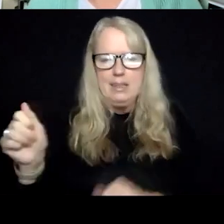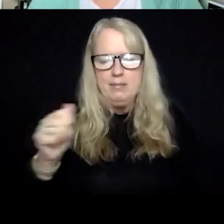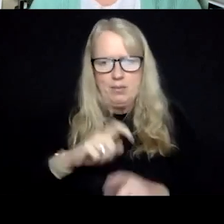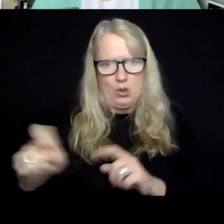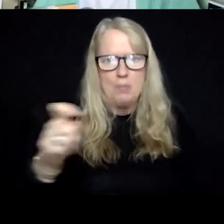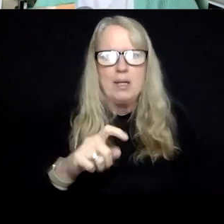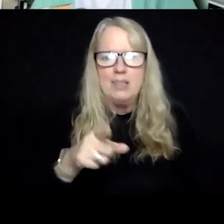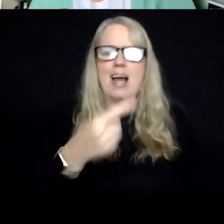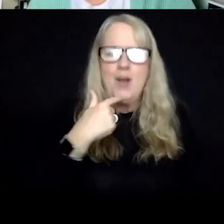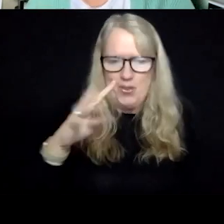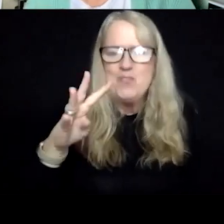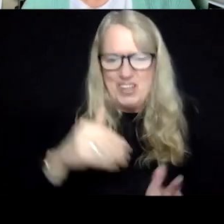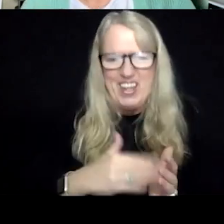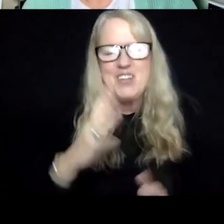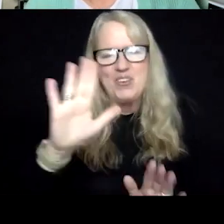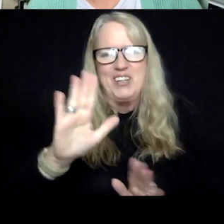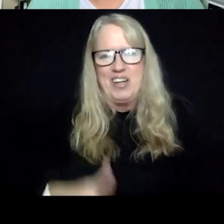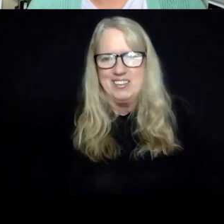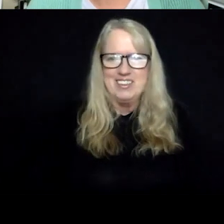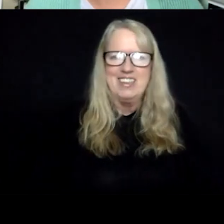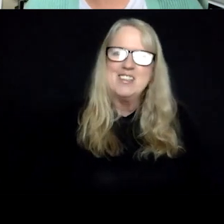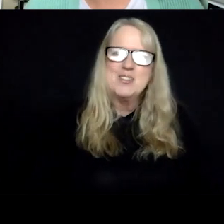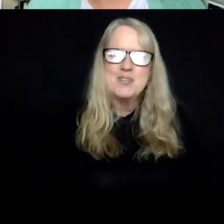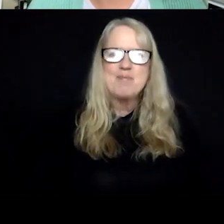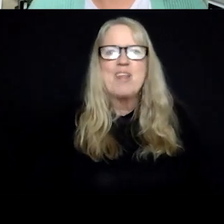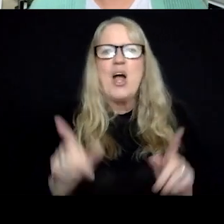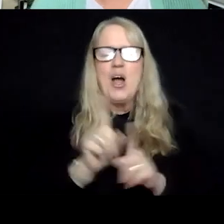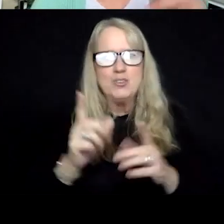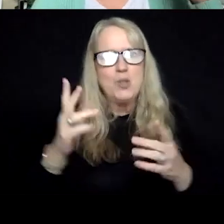CALL. AND WHAT WE HAVE ALSO SEEN IS THAT THERE WAS